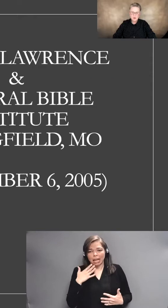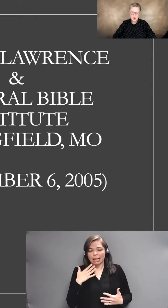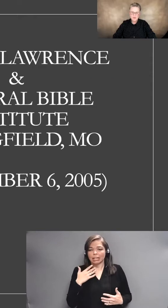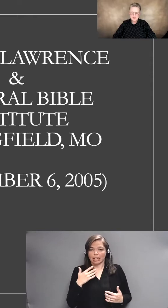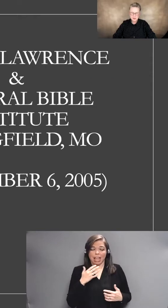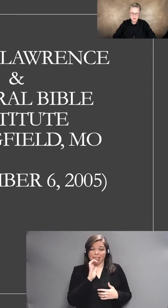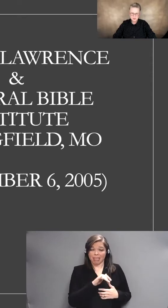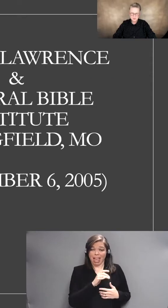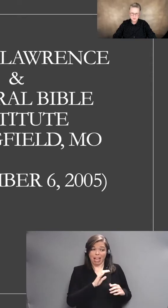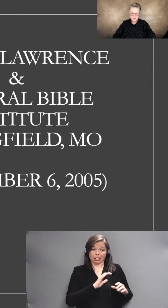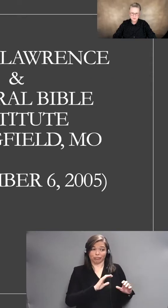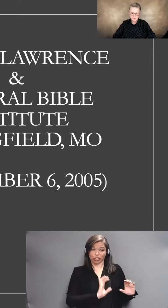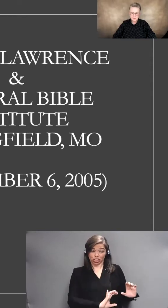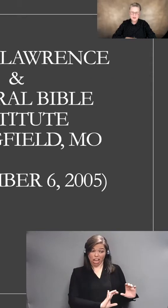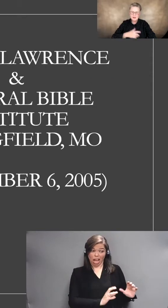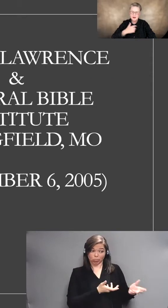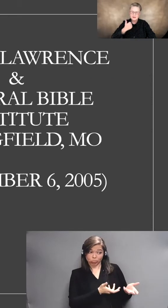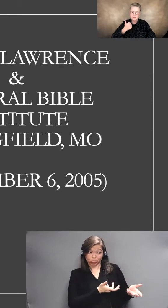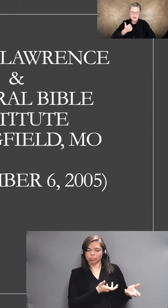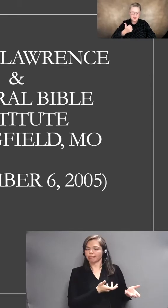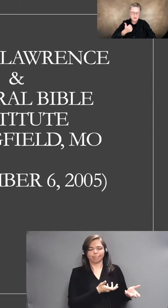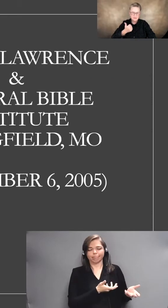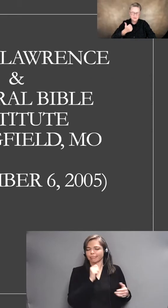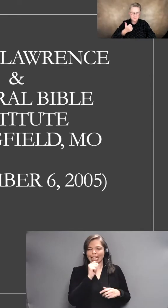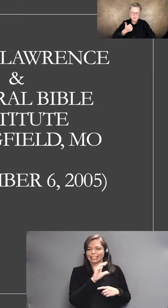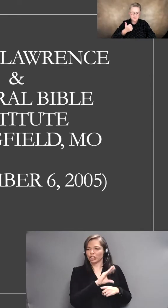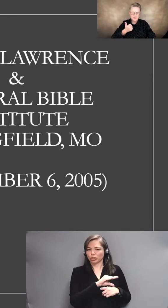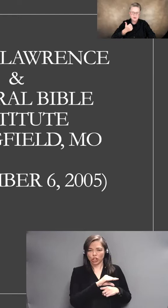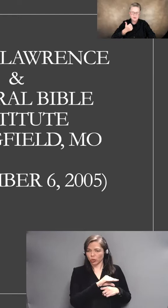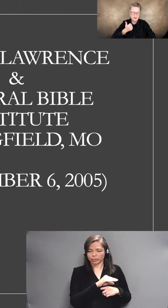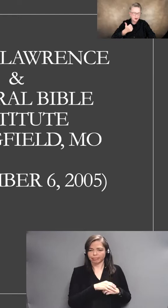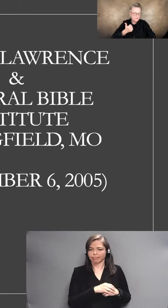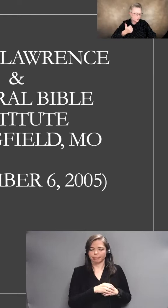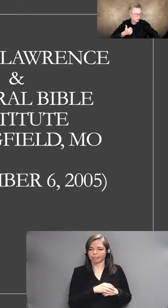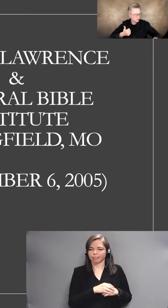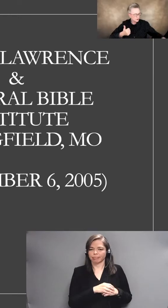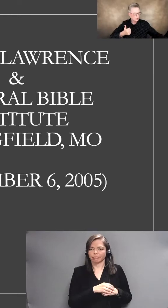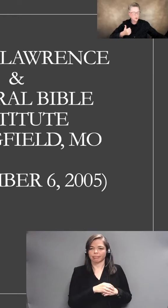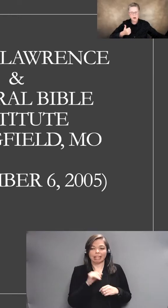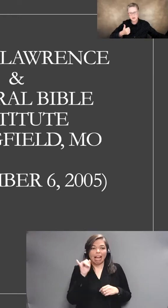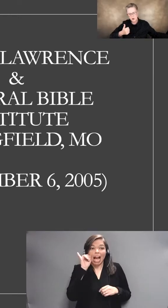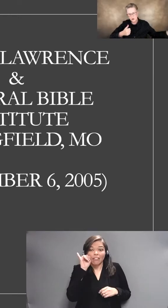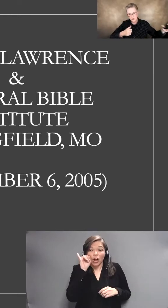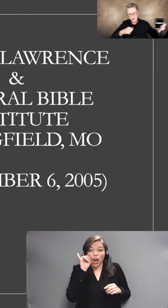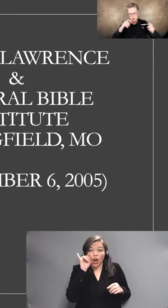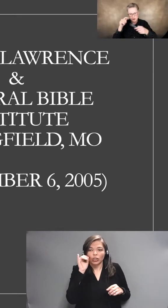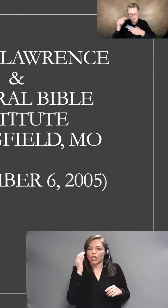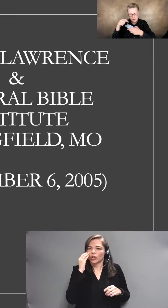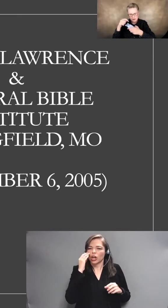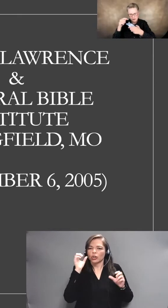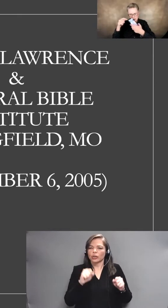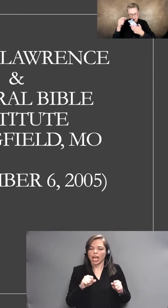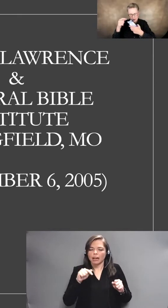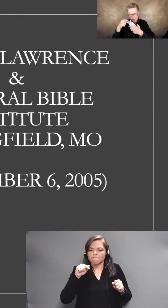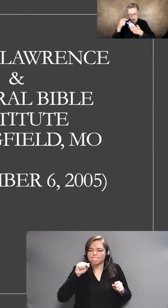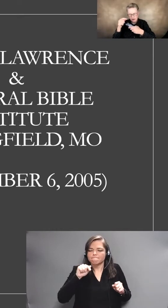conversation, I didn't have um an I-phone where you know, you can just push that little button